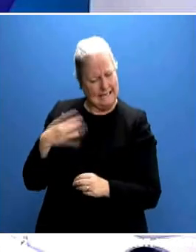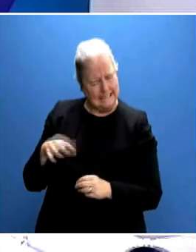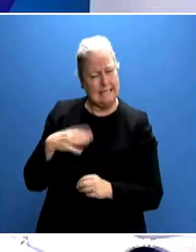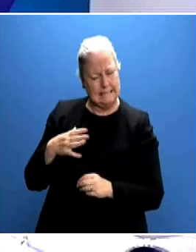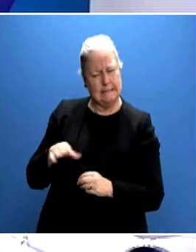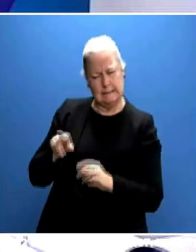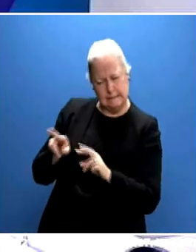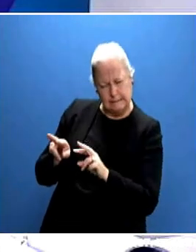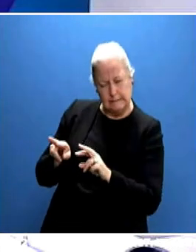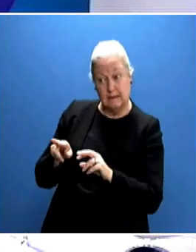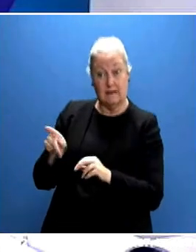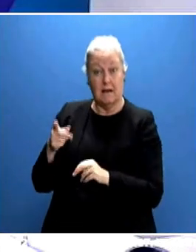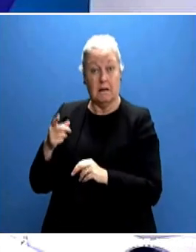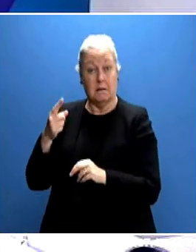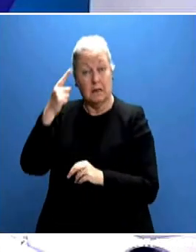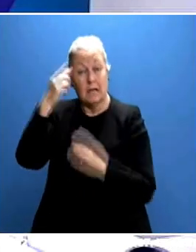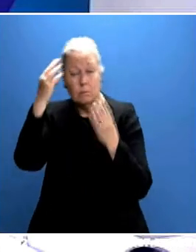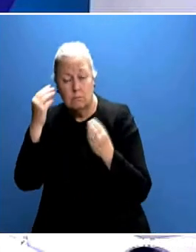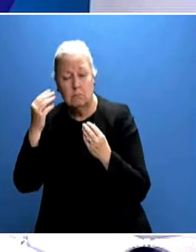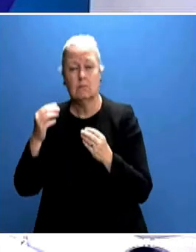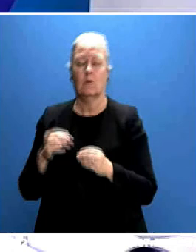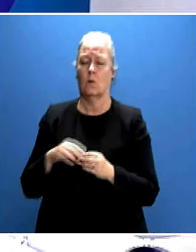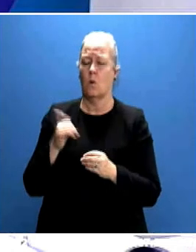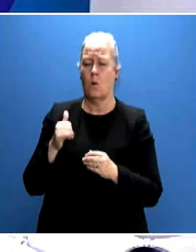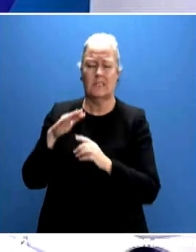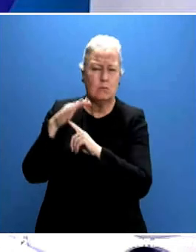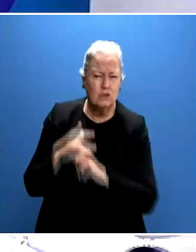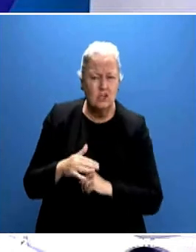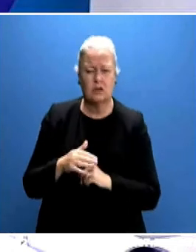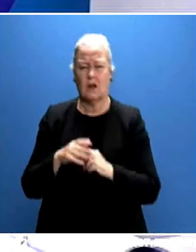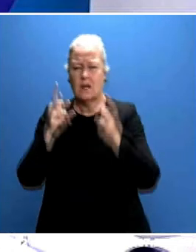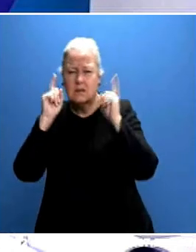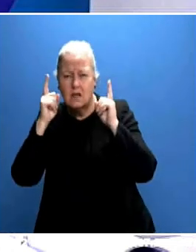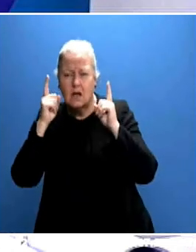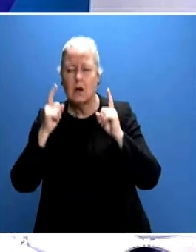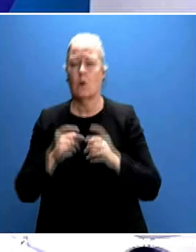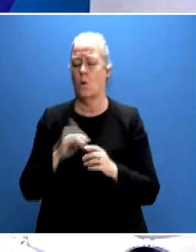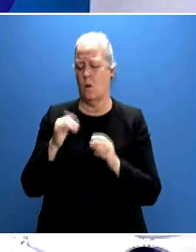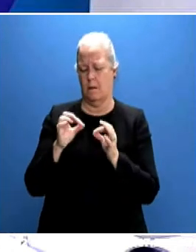disability, depression, anxiety, and a comprehensive biomedical, psycho ---